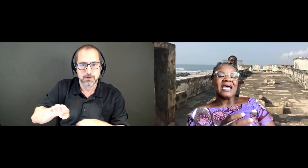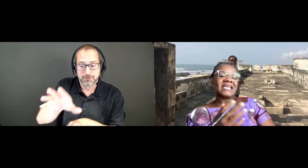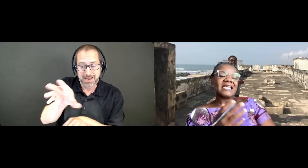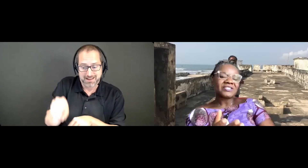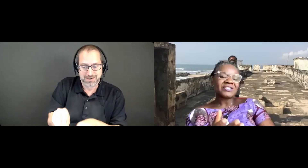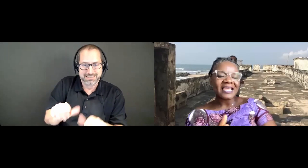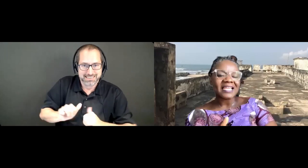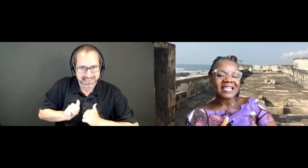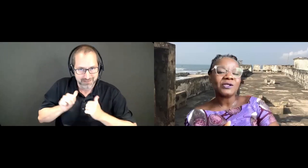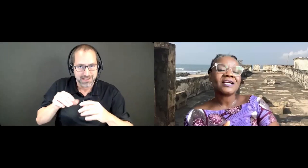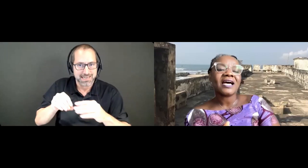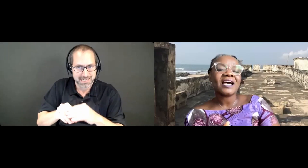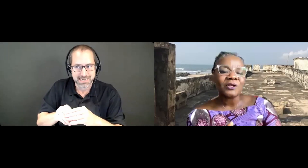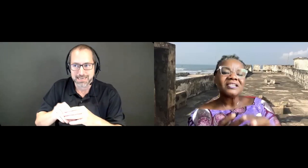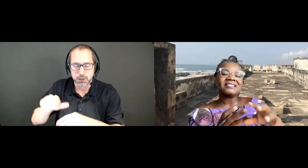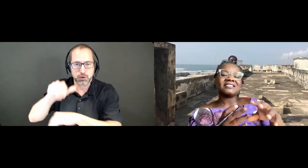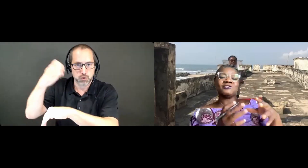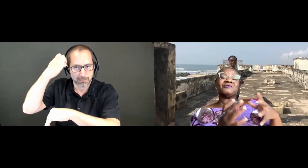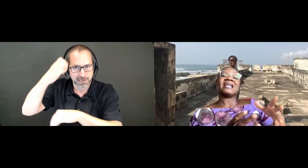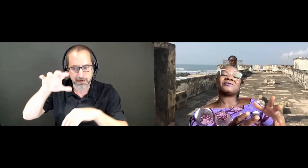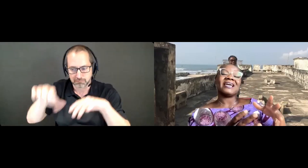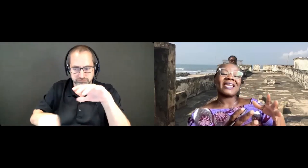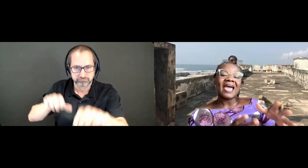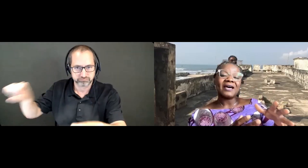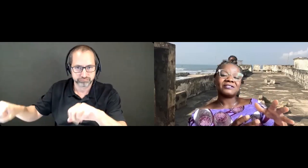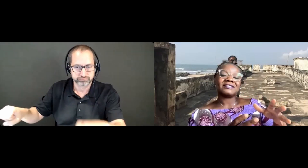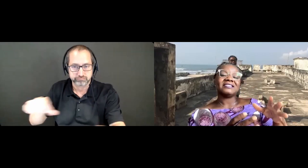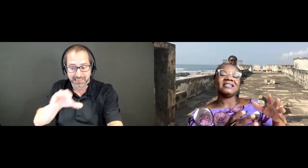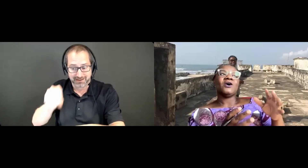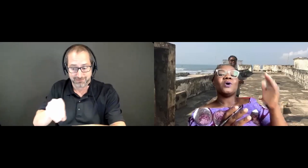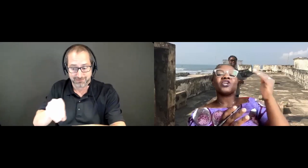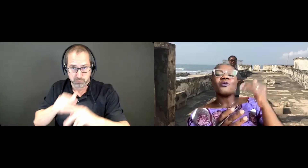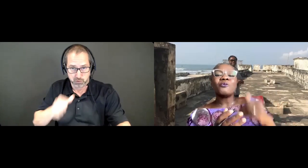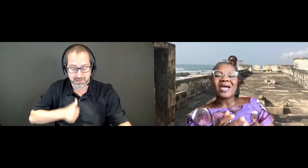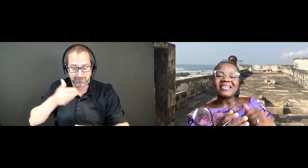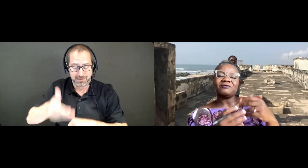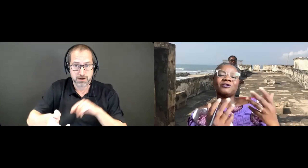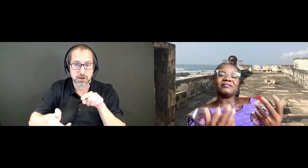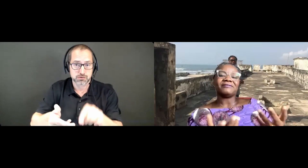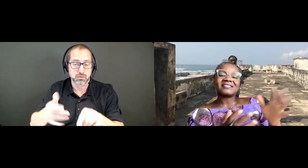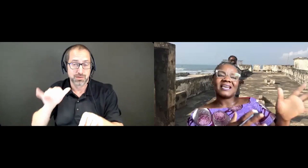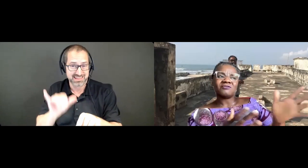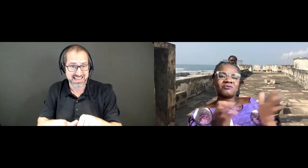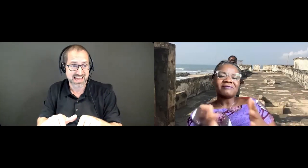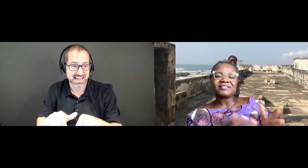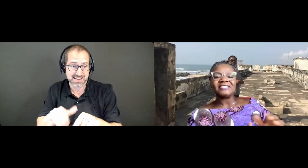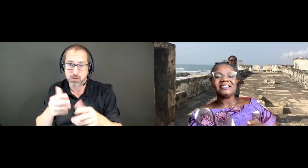I should say that colonialism during Rattray accounts was already in full effect, and roughly